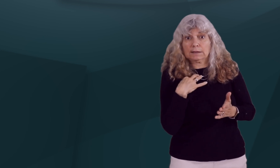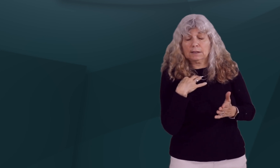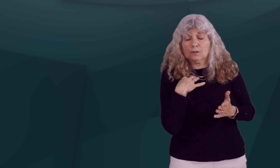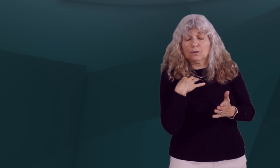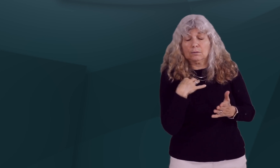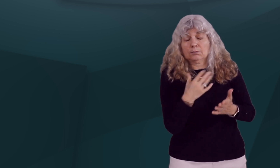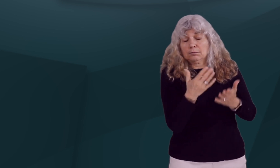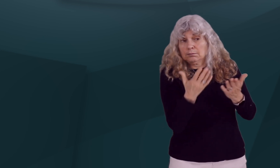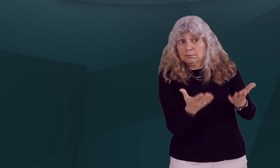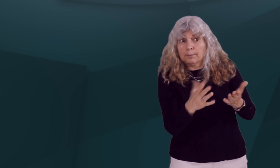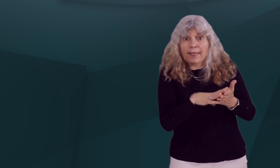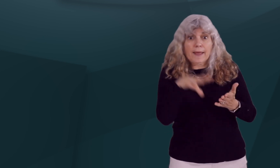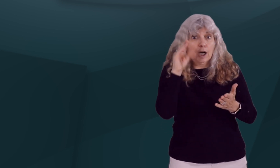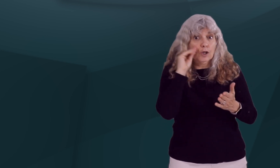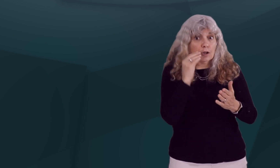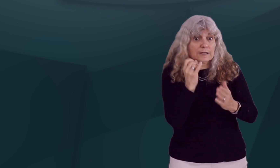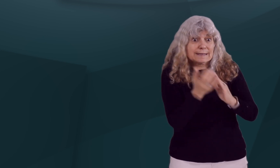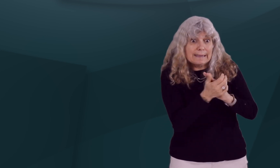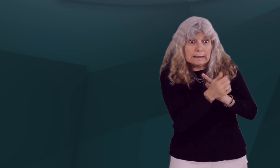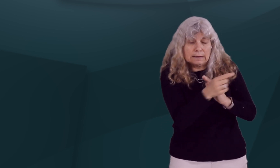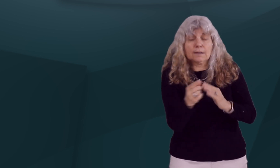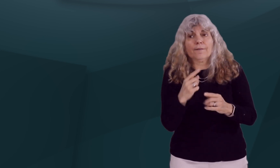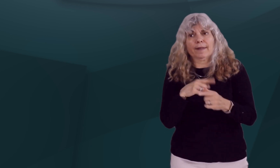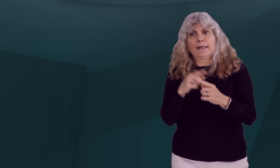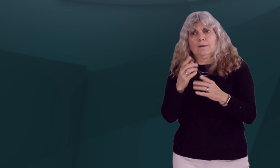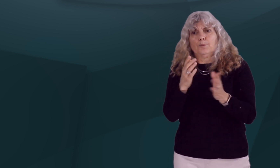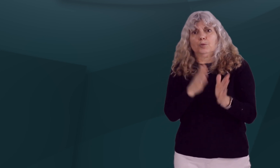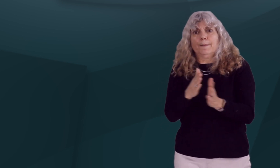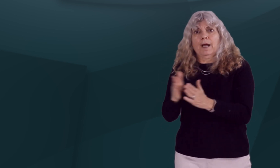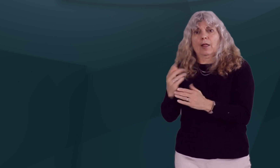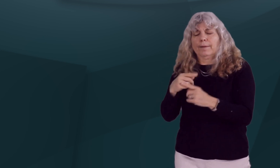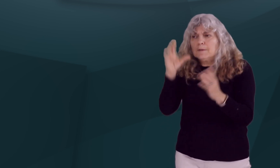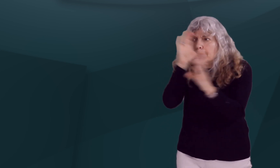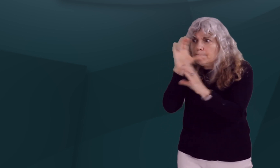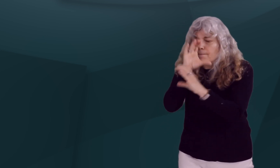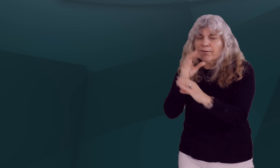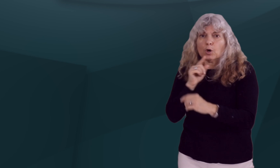They won't get paid for volunteering, but they can learn skills to prepare them